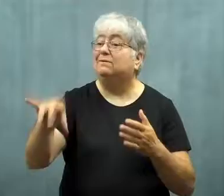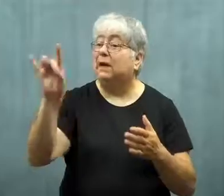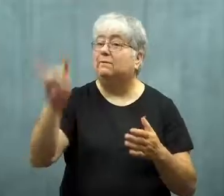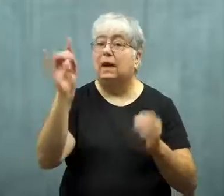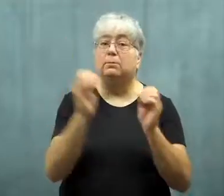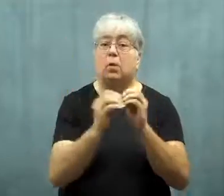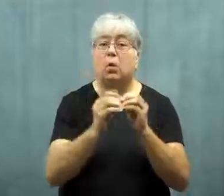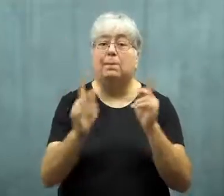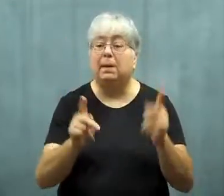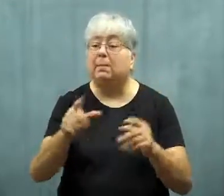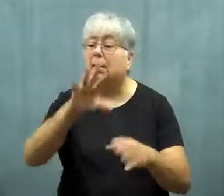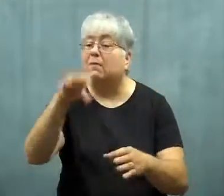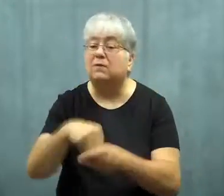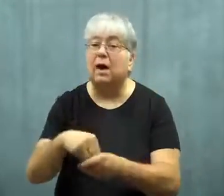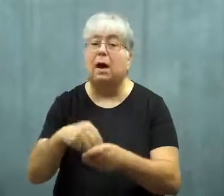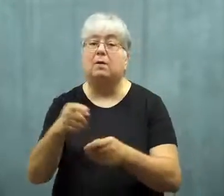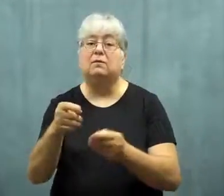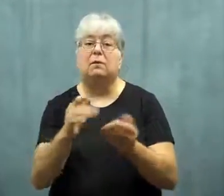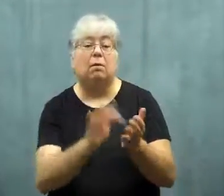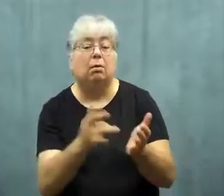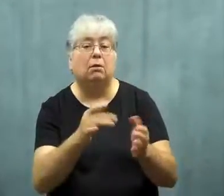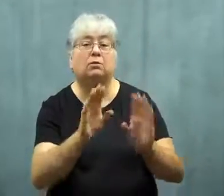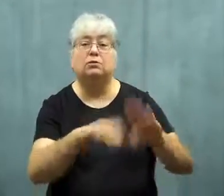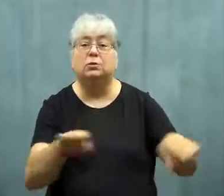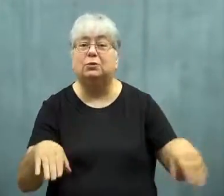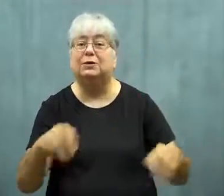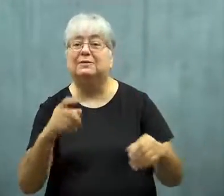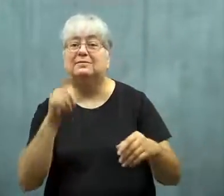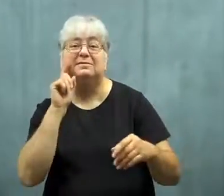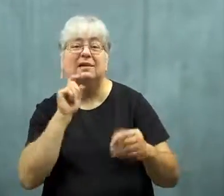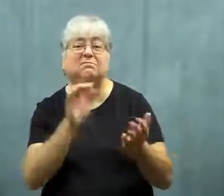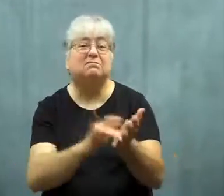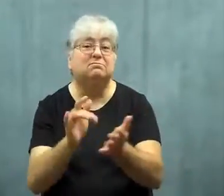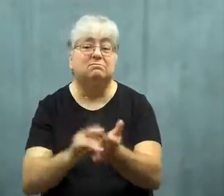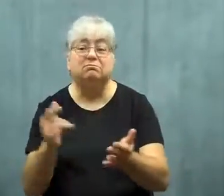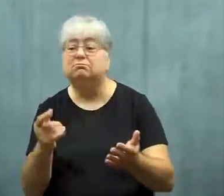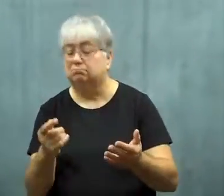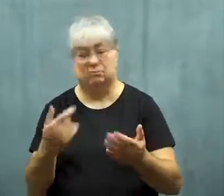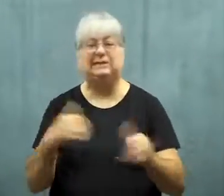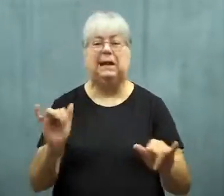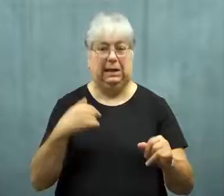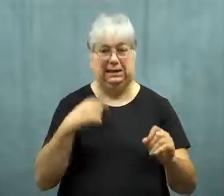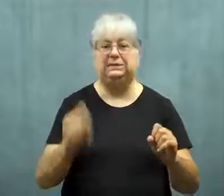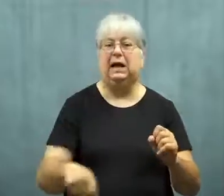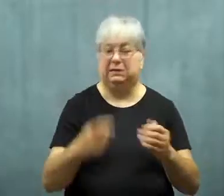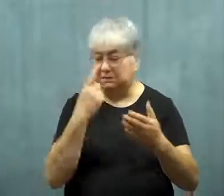in order to find who else might have been involved in the sexual abuse of children.